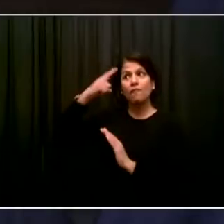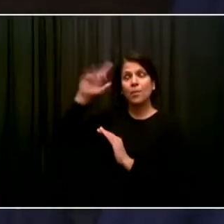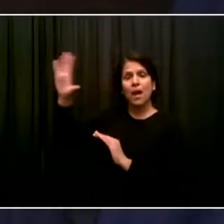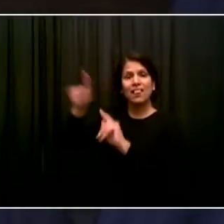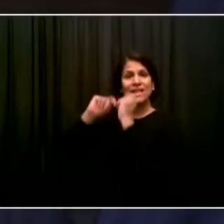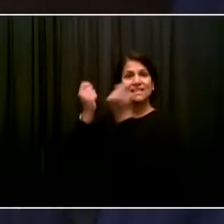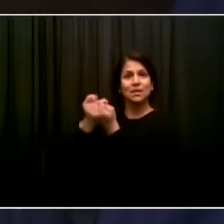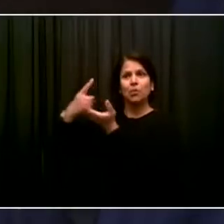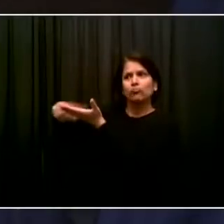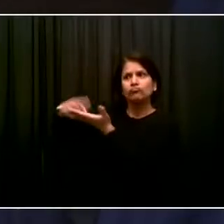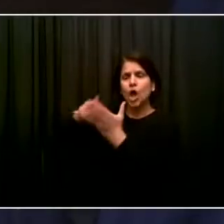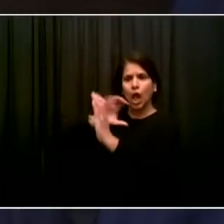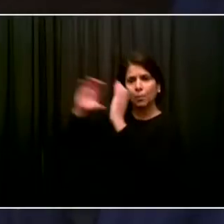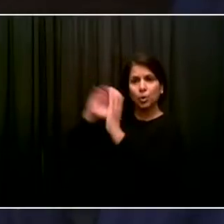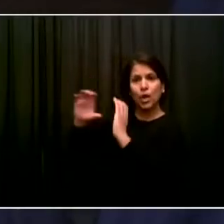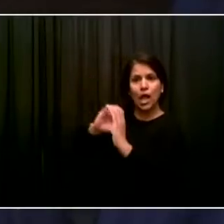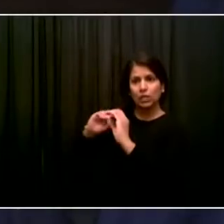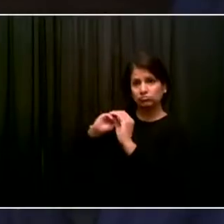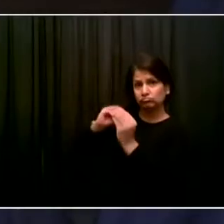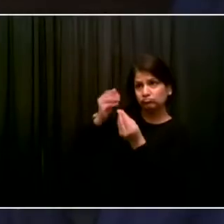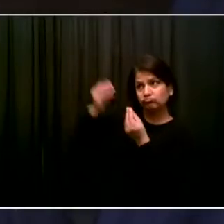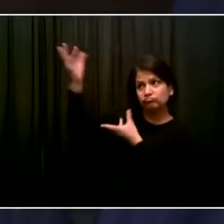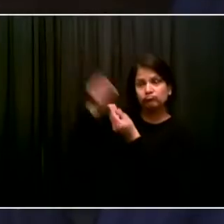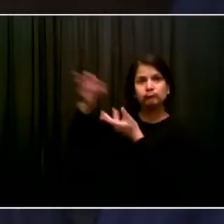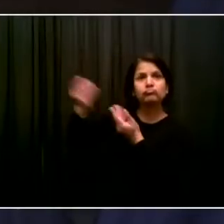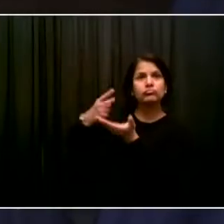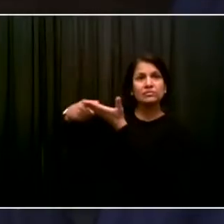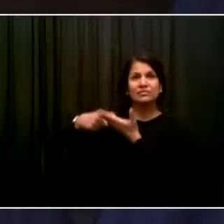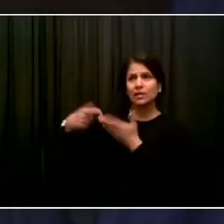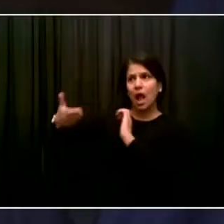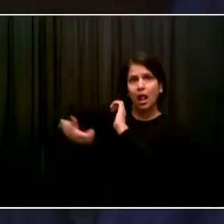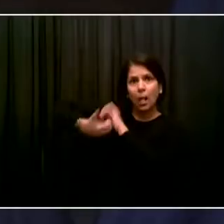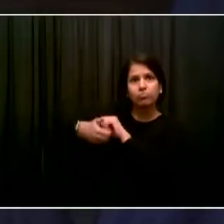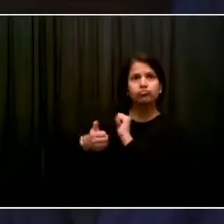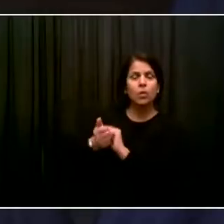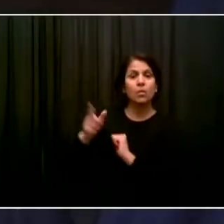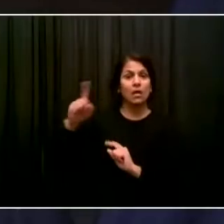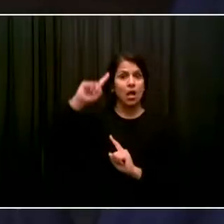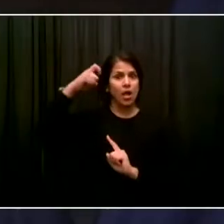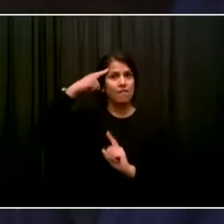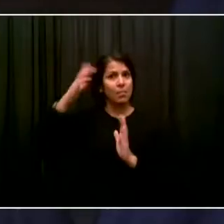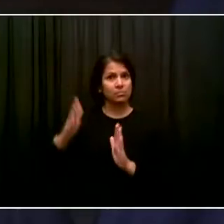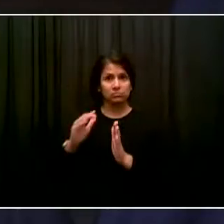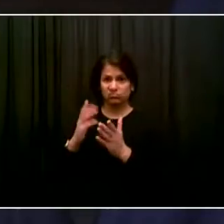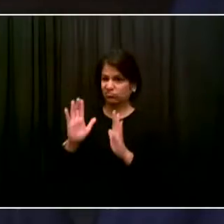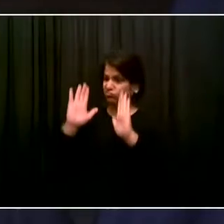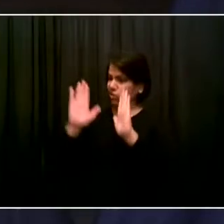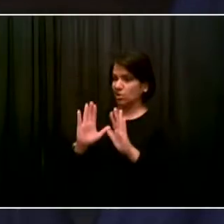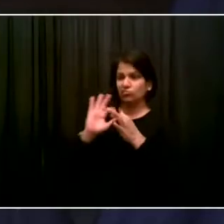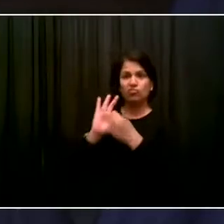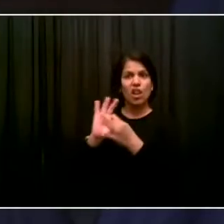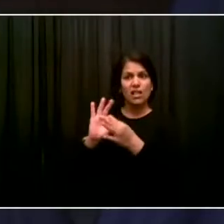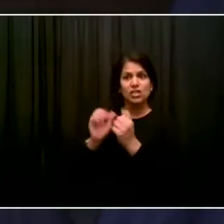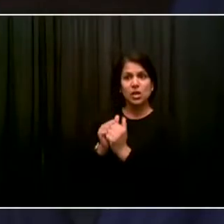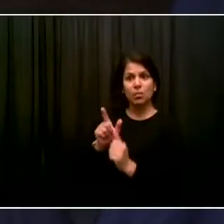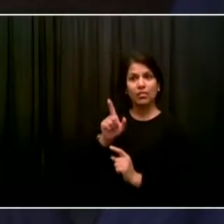ARE LOOKING FOR WITH NEW YORK CITY. WE MET WITH TH EGOEVRNOR AND HER TEAM IN THE TALKS AT IN